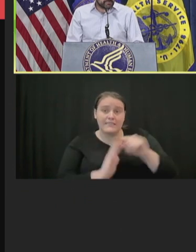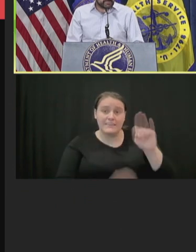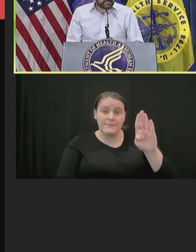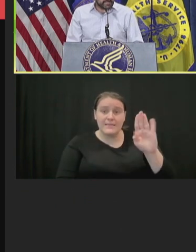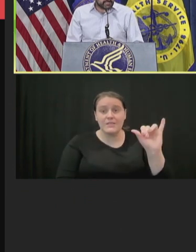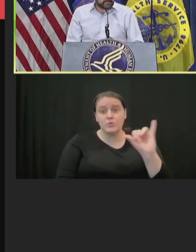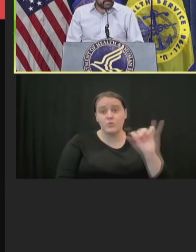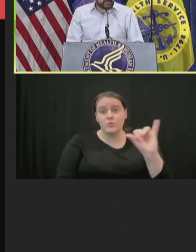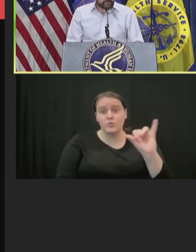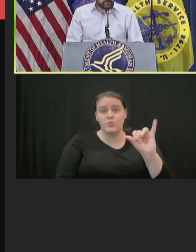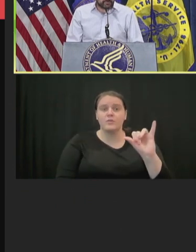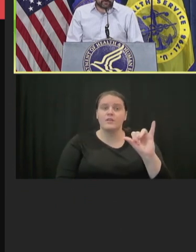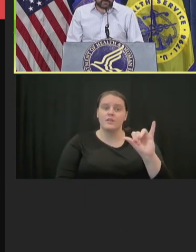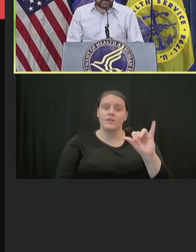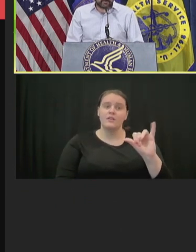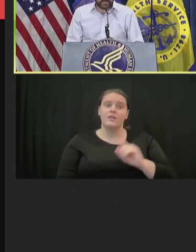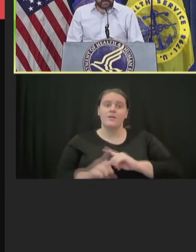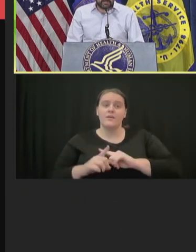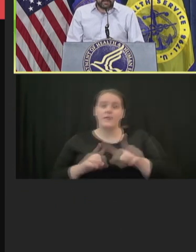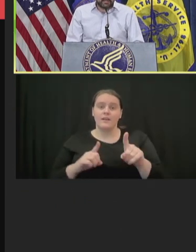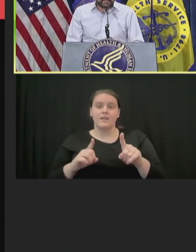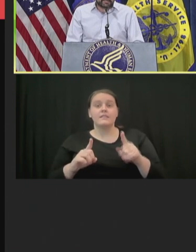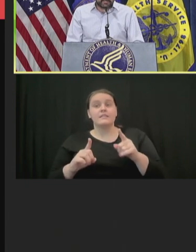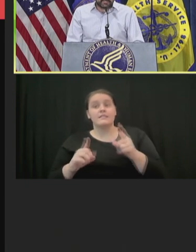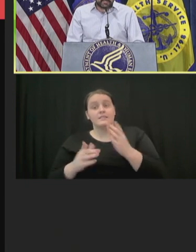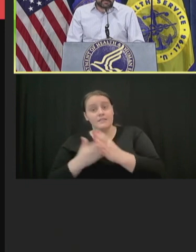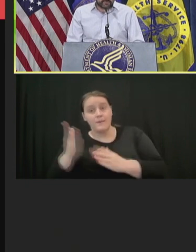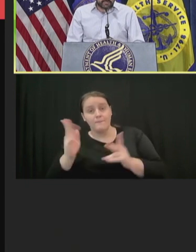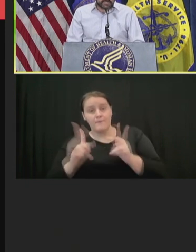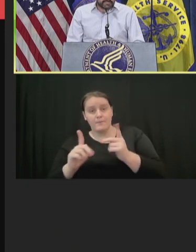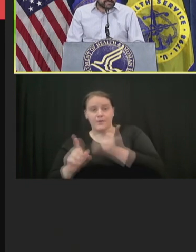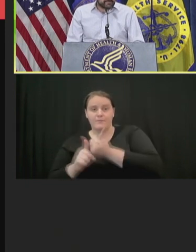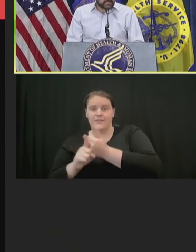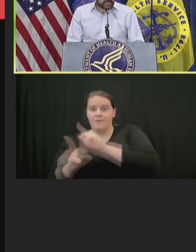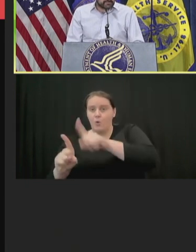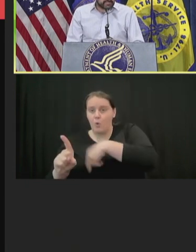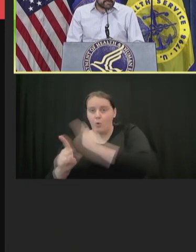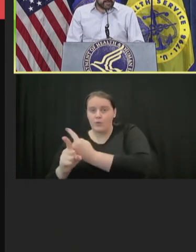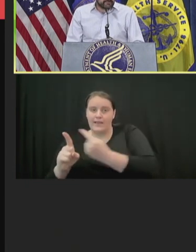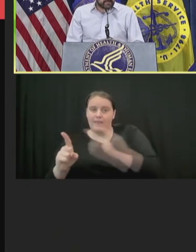with HIV and -- will enroll as well. The study is enrolling in seven countries in Africa and